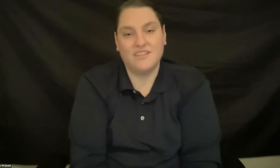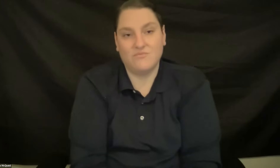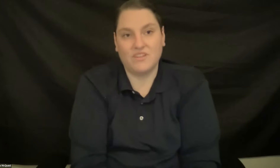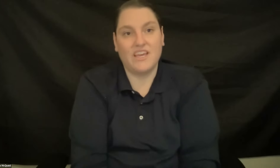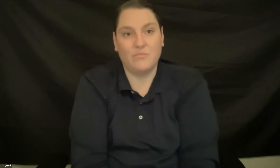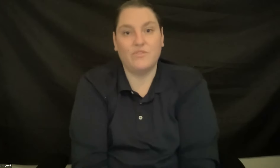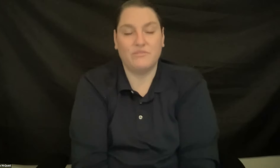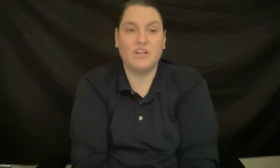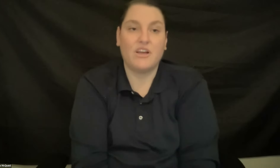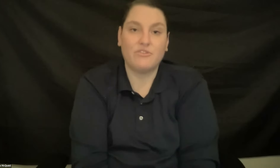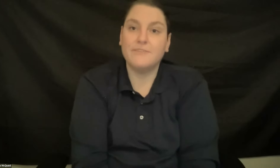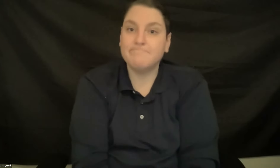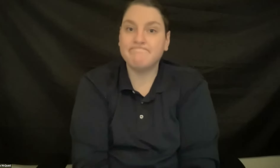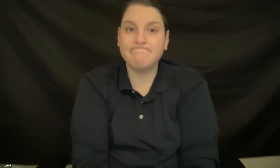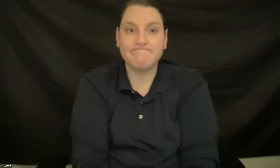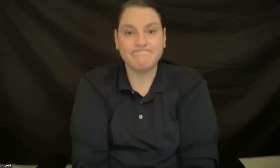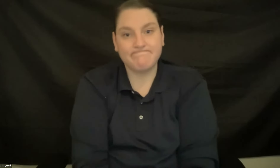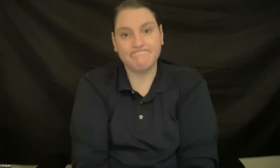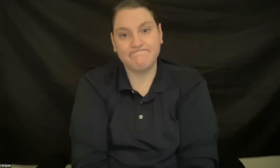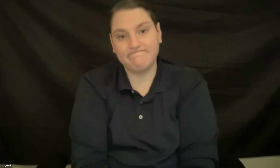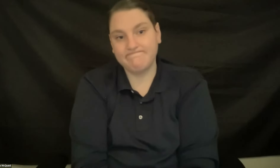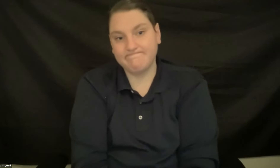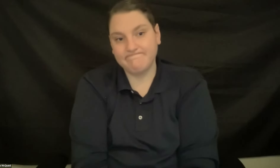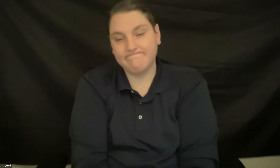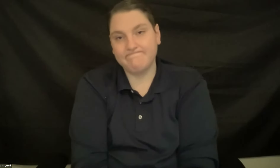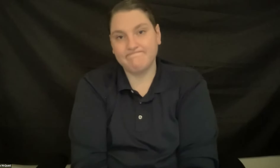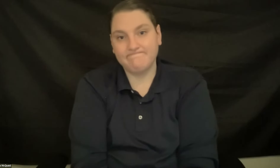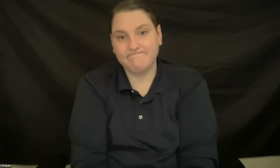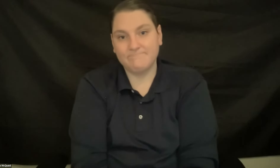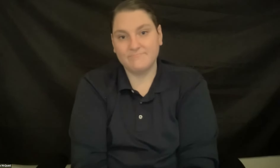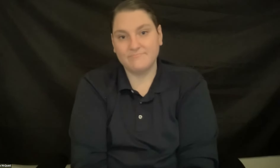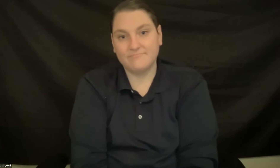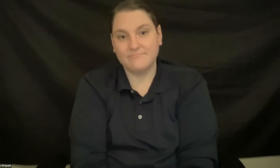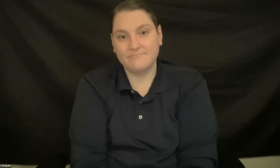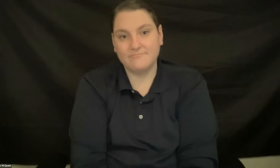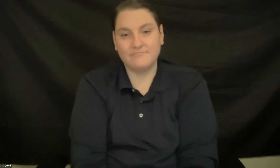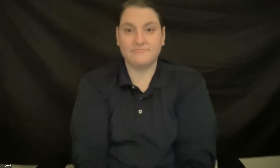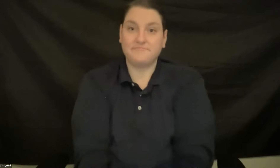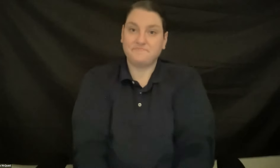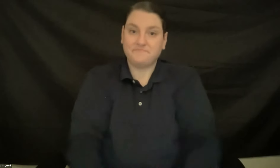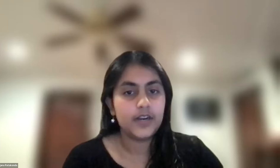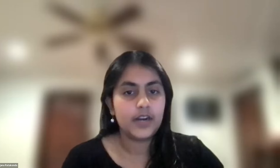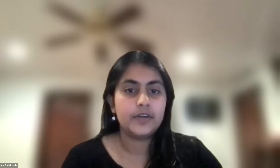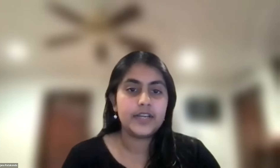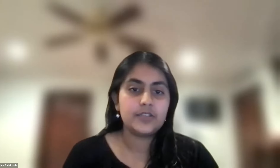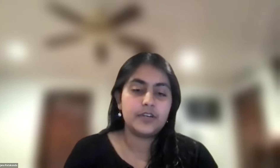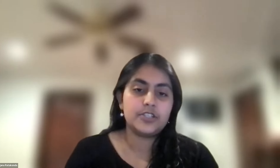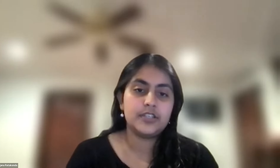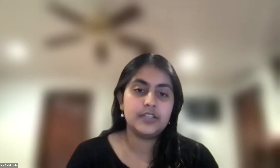If an arm is weakened, for example, and it's a Deaf person or signer, engaging people would encourage them to use their arm. Just interandinging with people